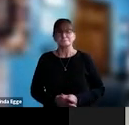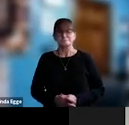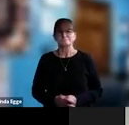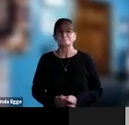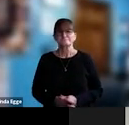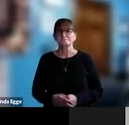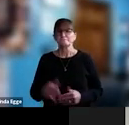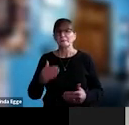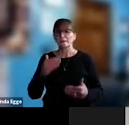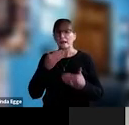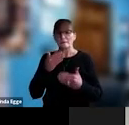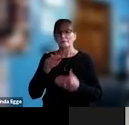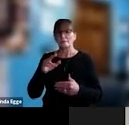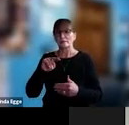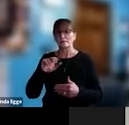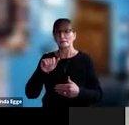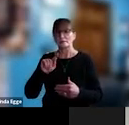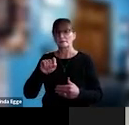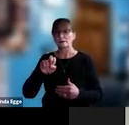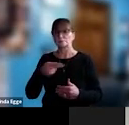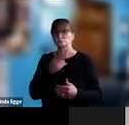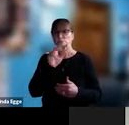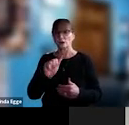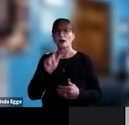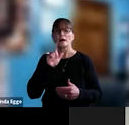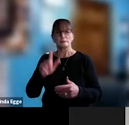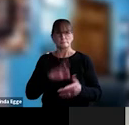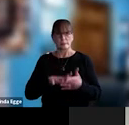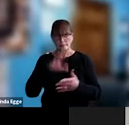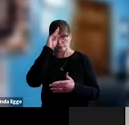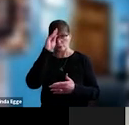Thanks, Natasha. I think one of the takeaways is learning that DDS has a decision tree